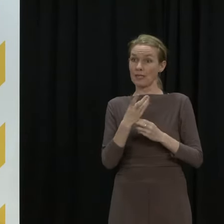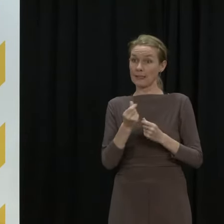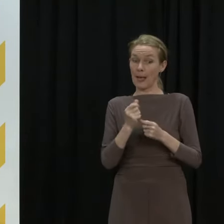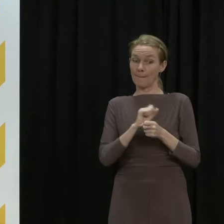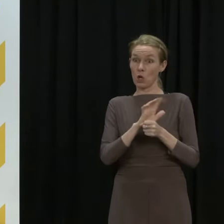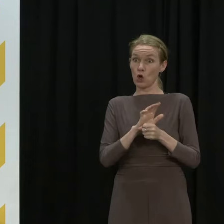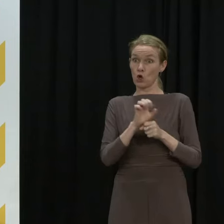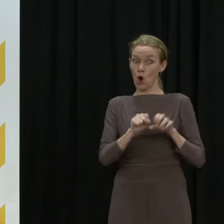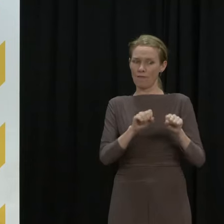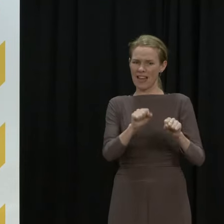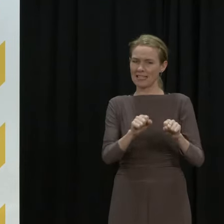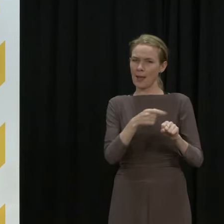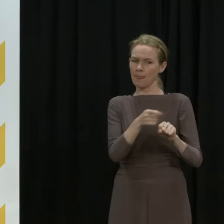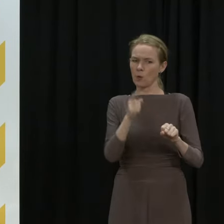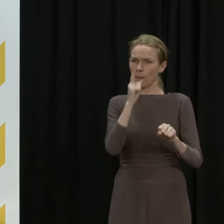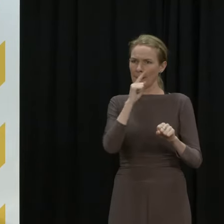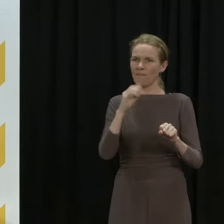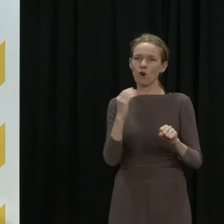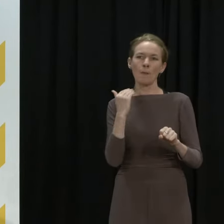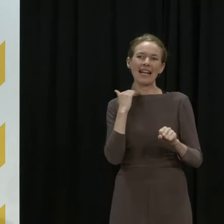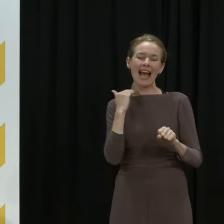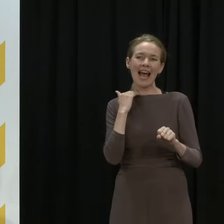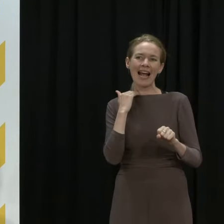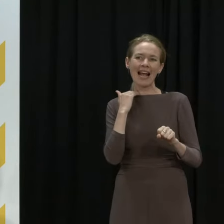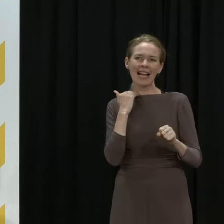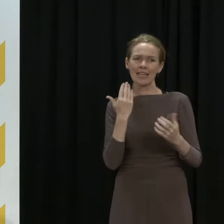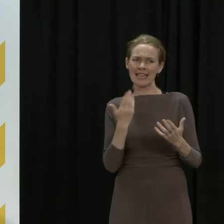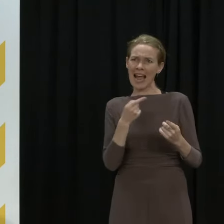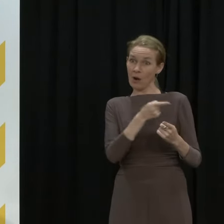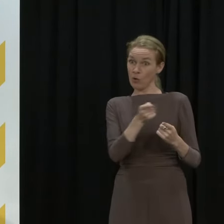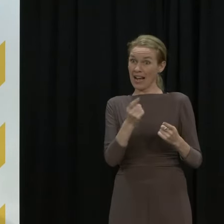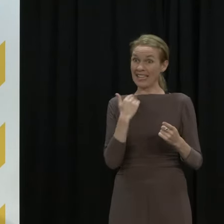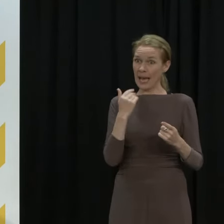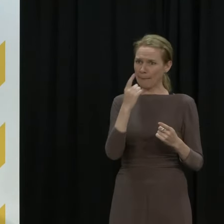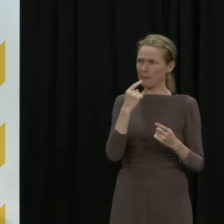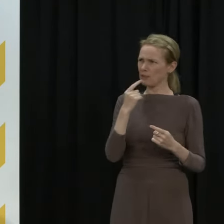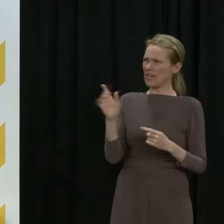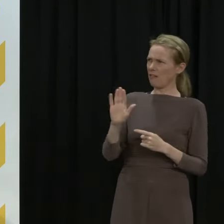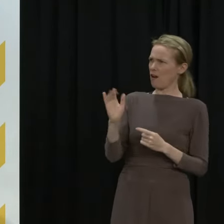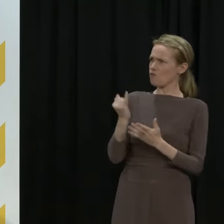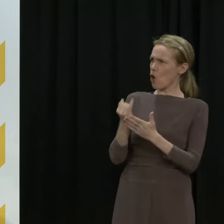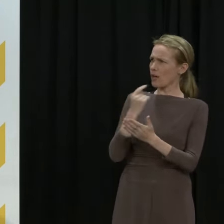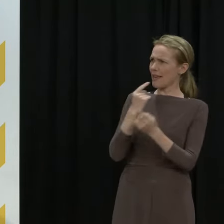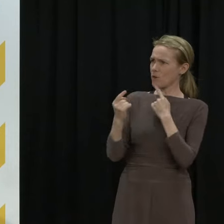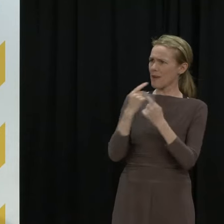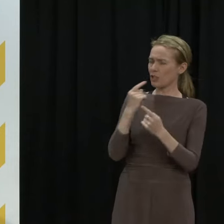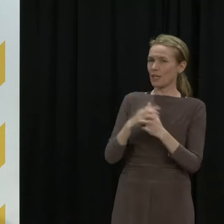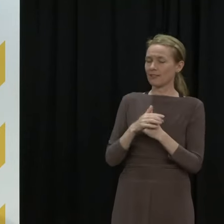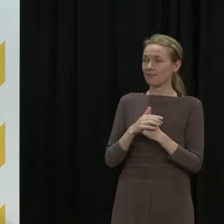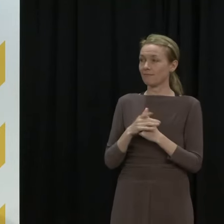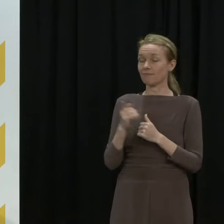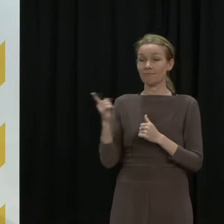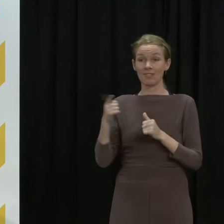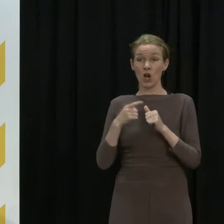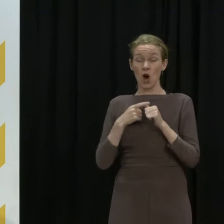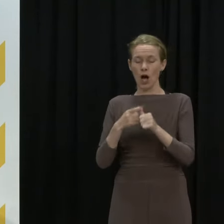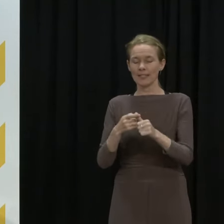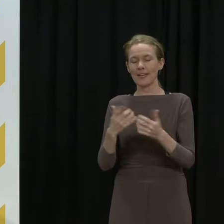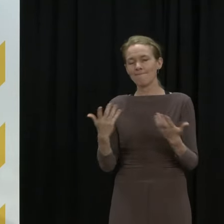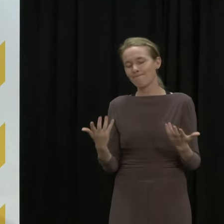there has been